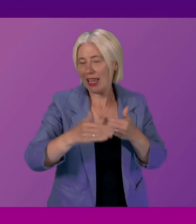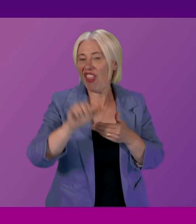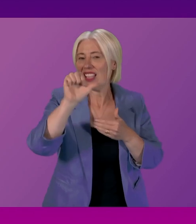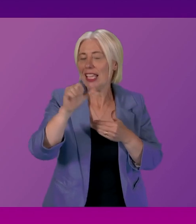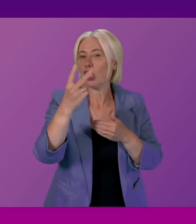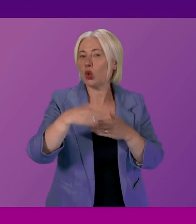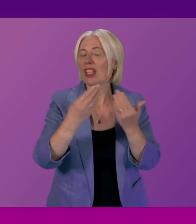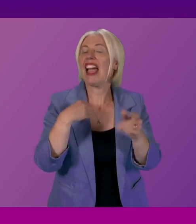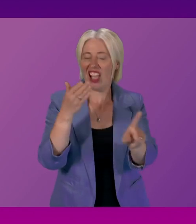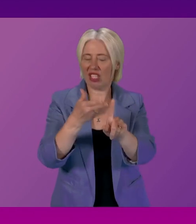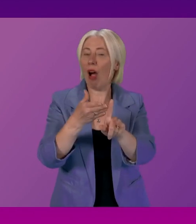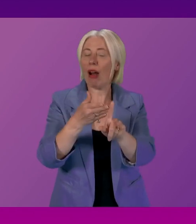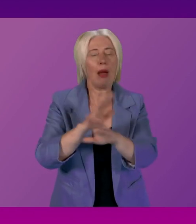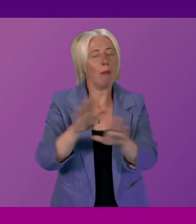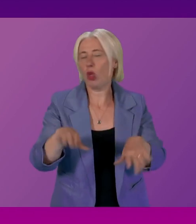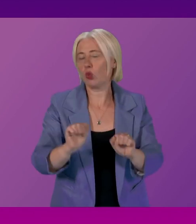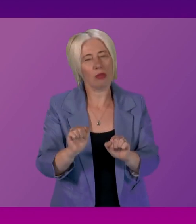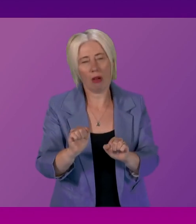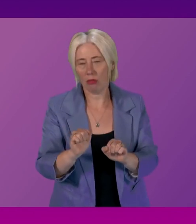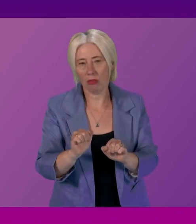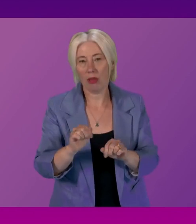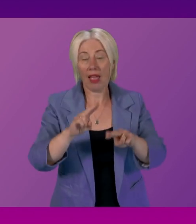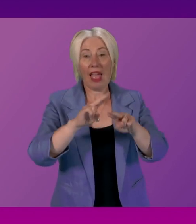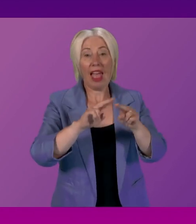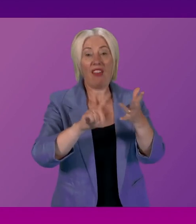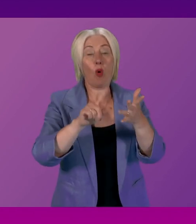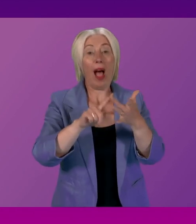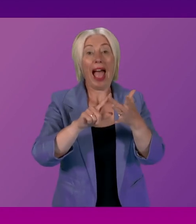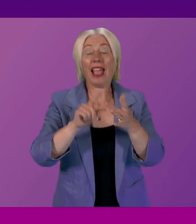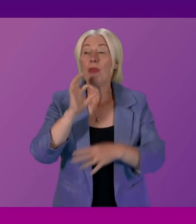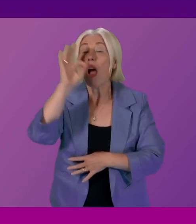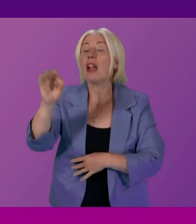A new freedom of information request that we have had answered shows that, this year,